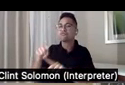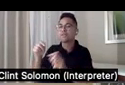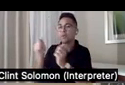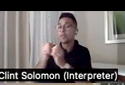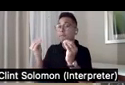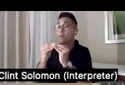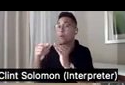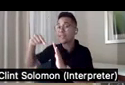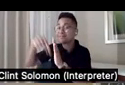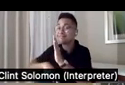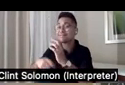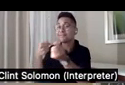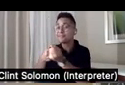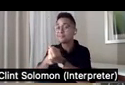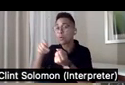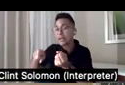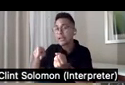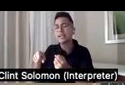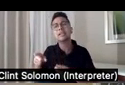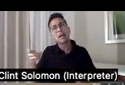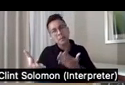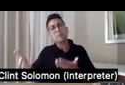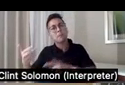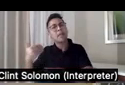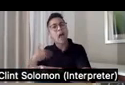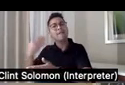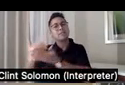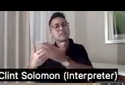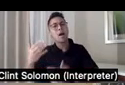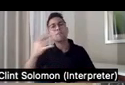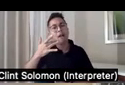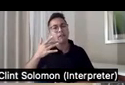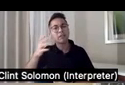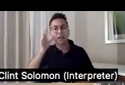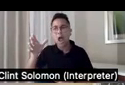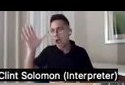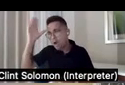although they may hold on to some preferences for a very long time like you know the story